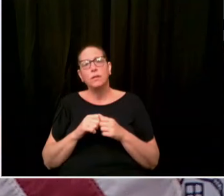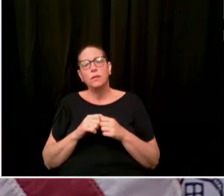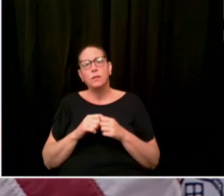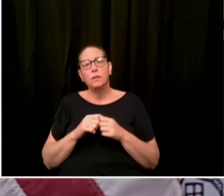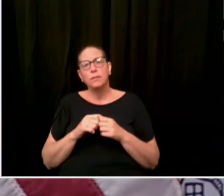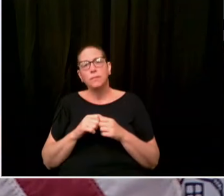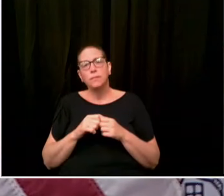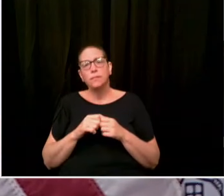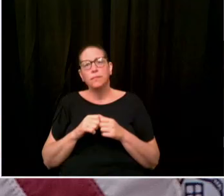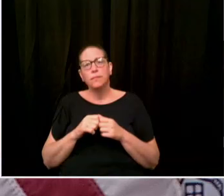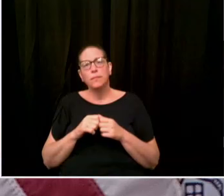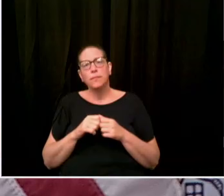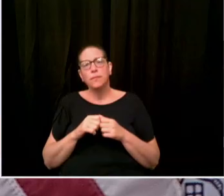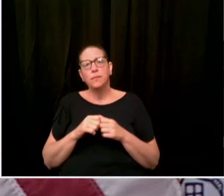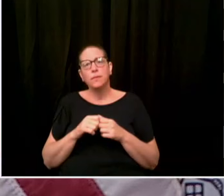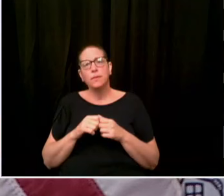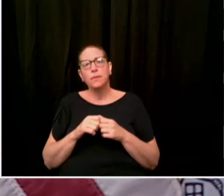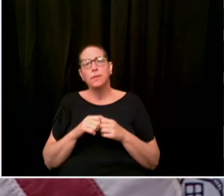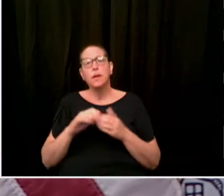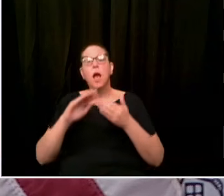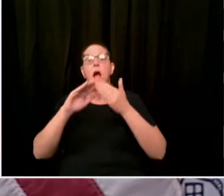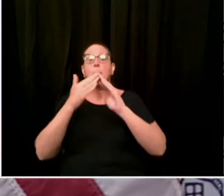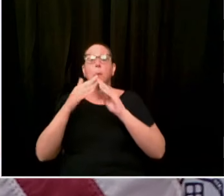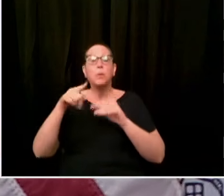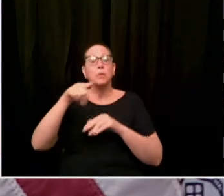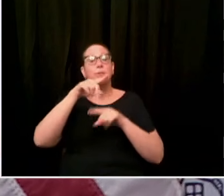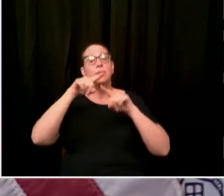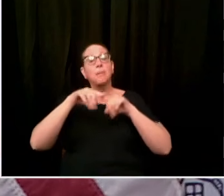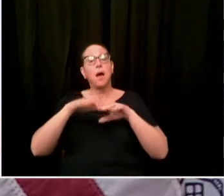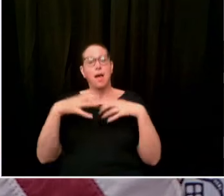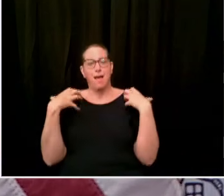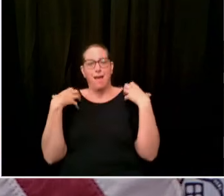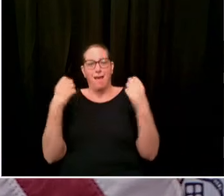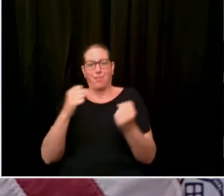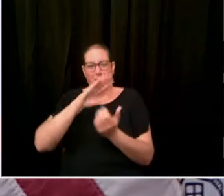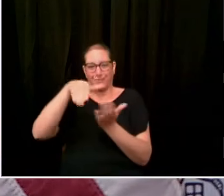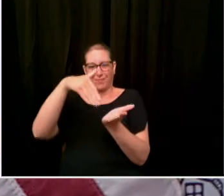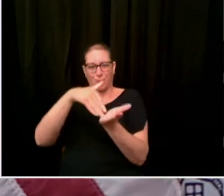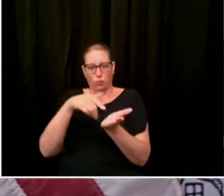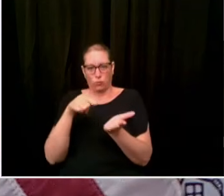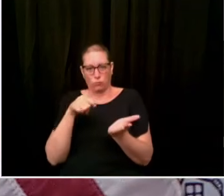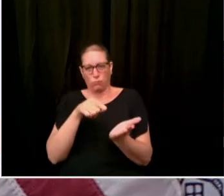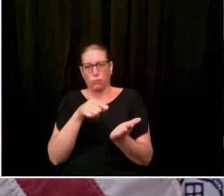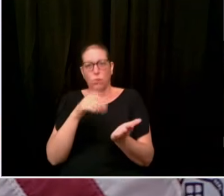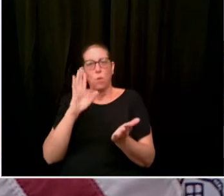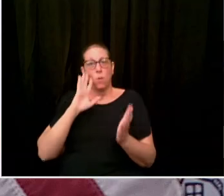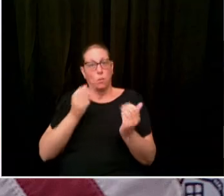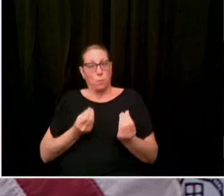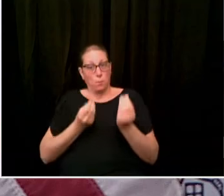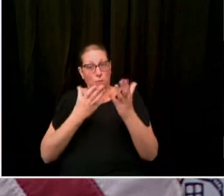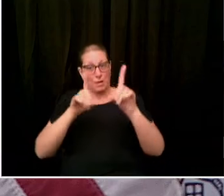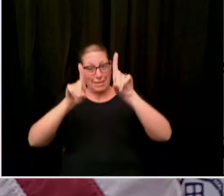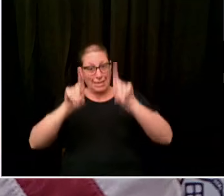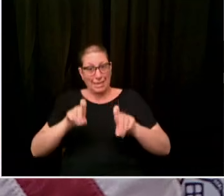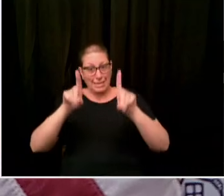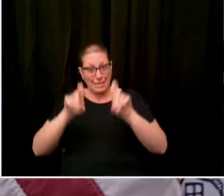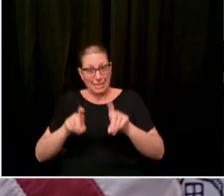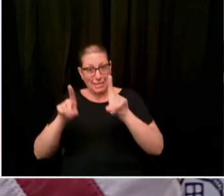ALSO I WANTED TO SPEAK TO THE DEGREE TO WHICH COMMUNITY BASED HEALTH CENTERS ARE BEING INVOLVED OR ARE